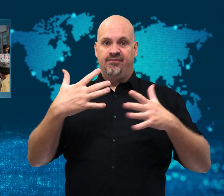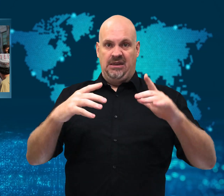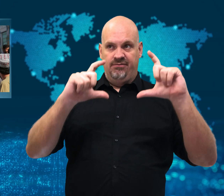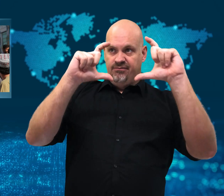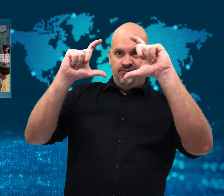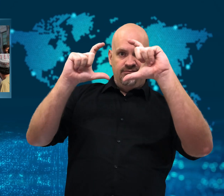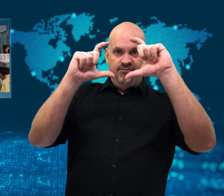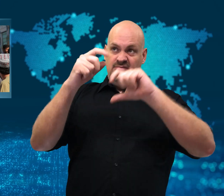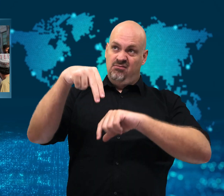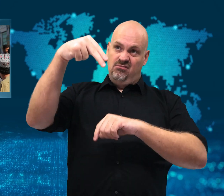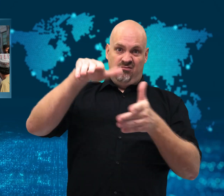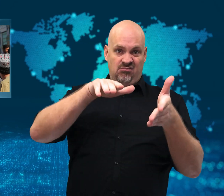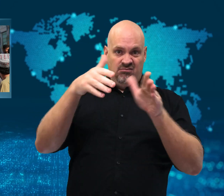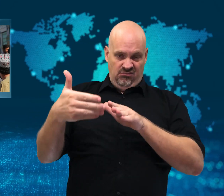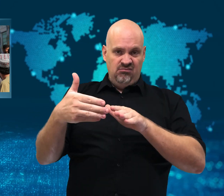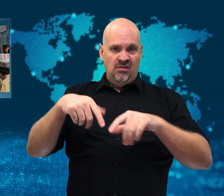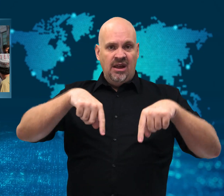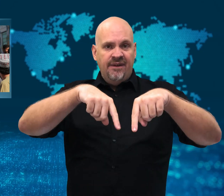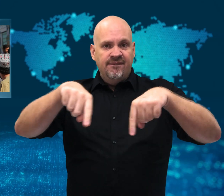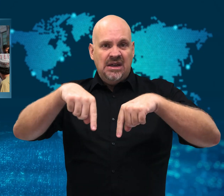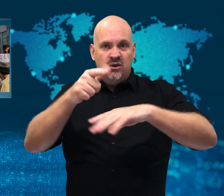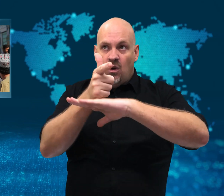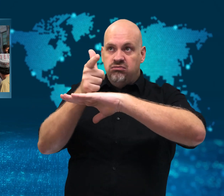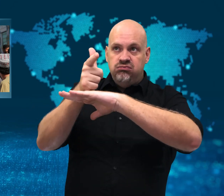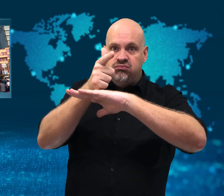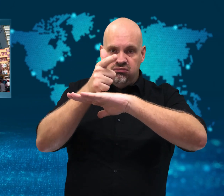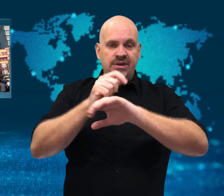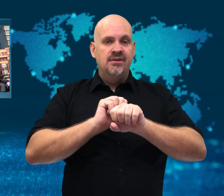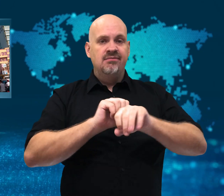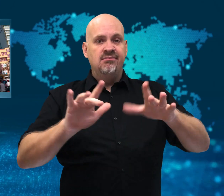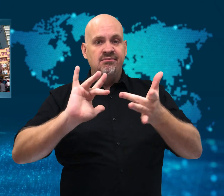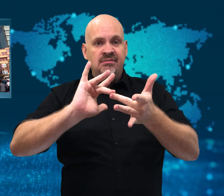was also shared on social media.